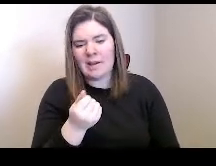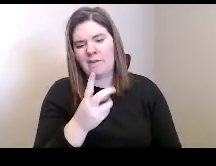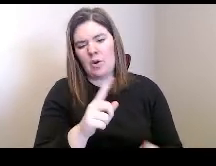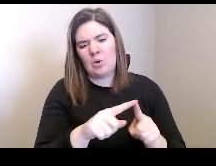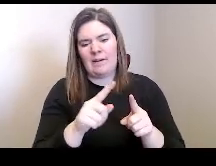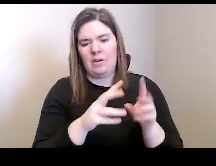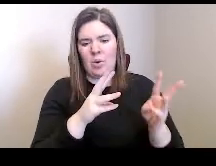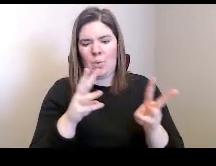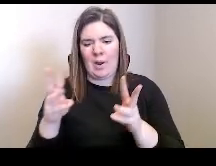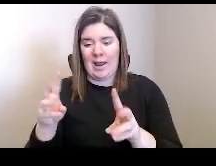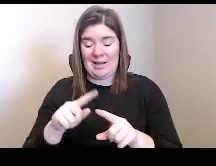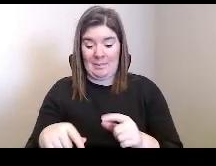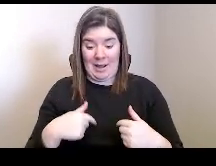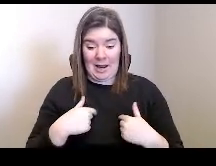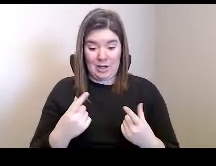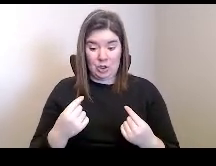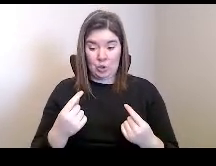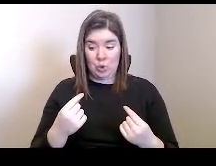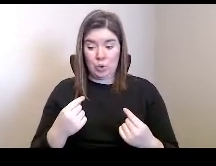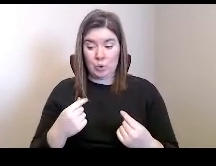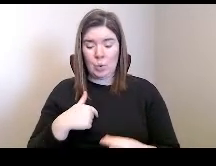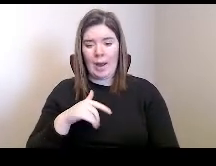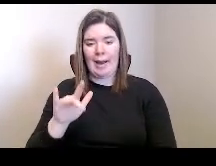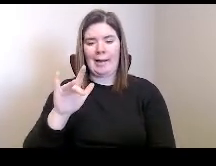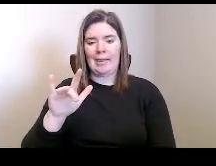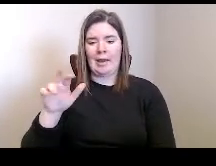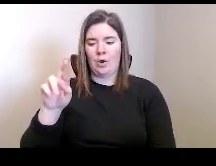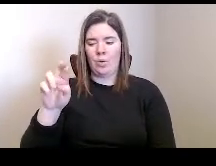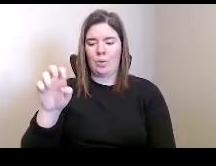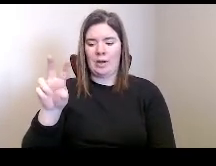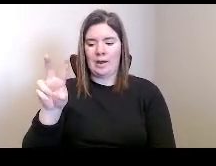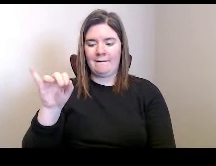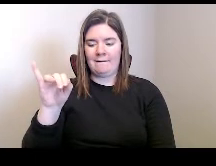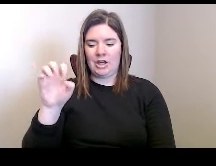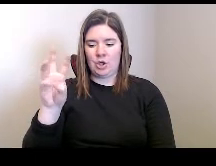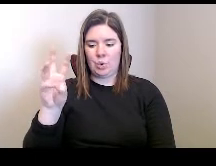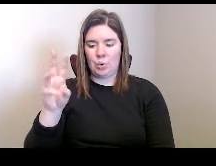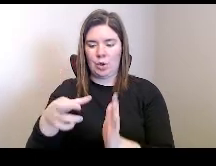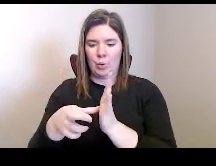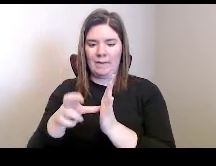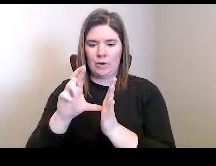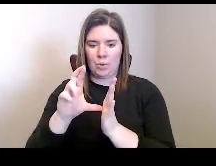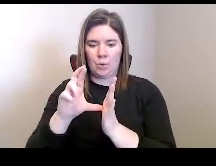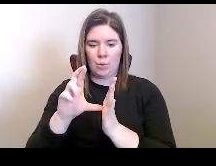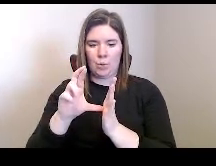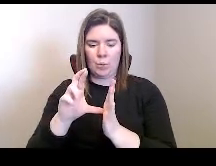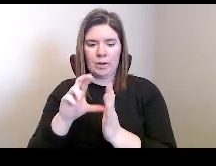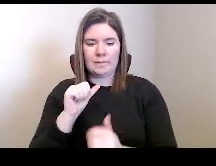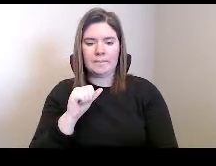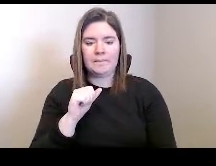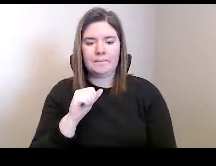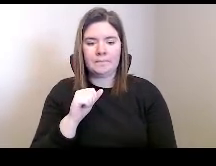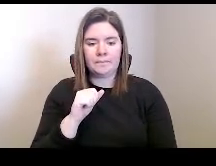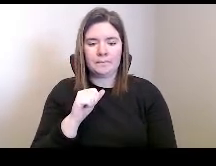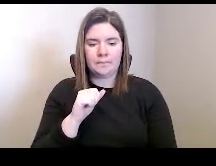to do is go over here to the review tab. And then there's a check accessibility